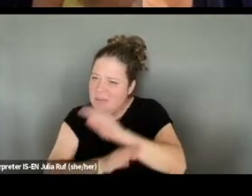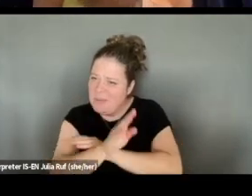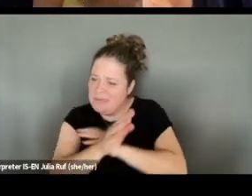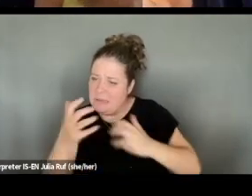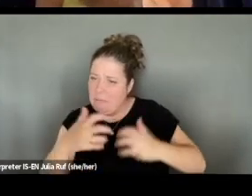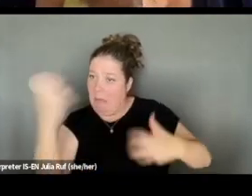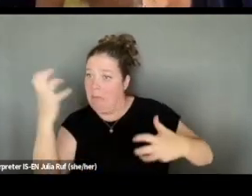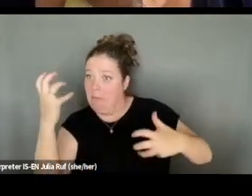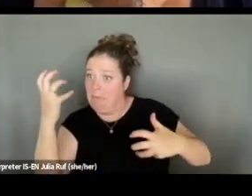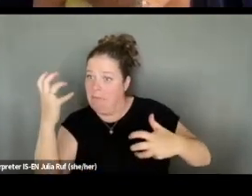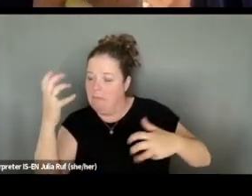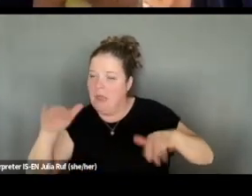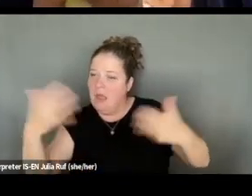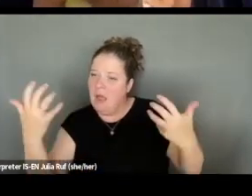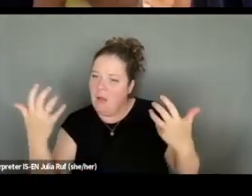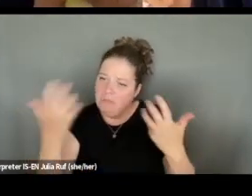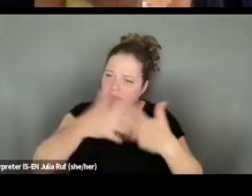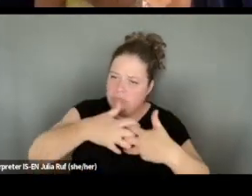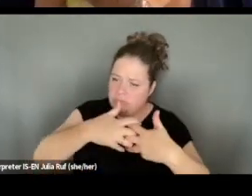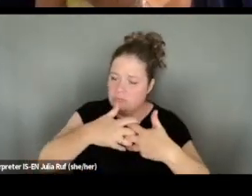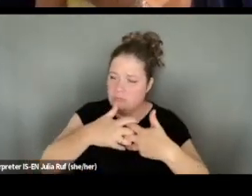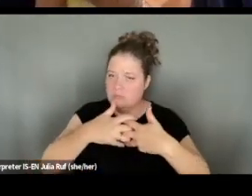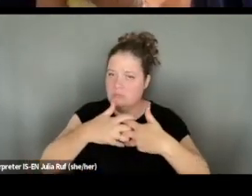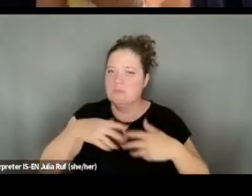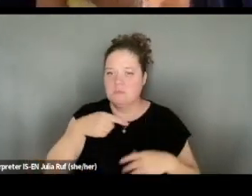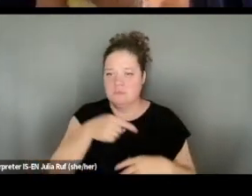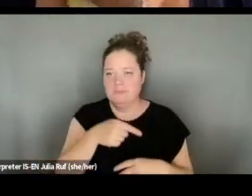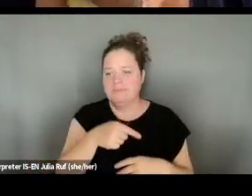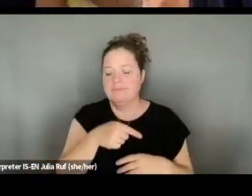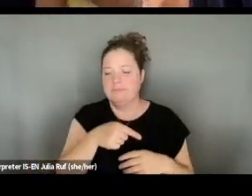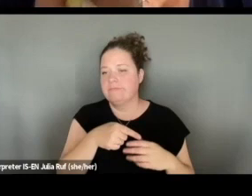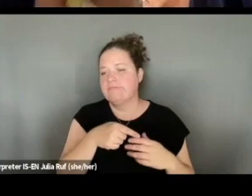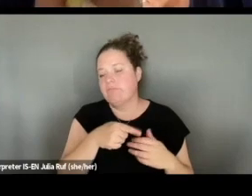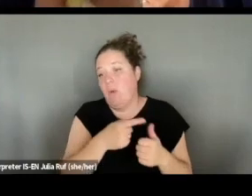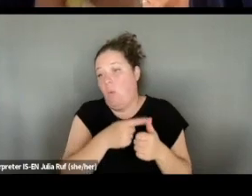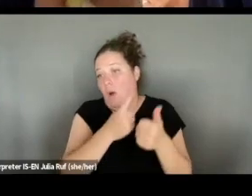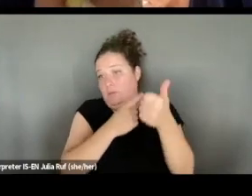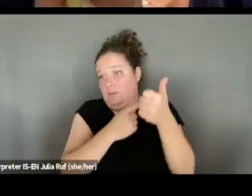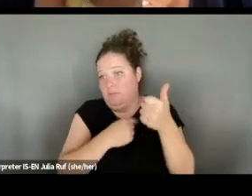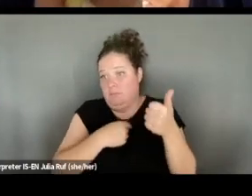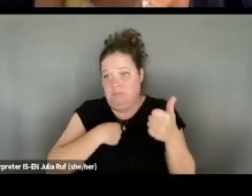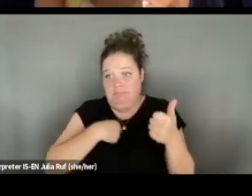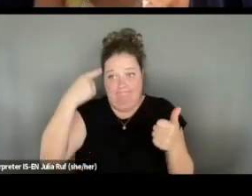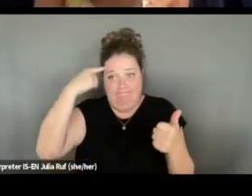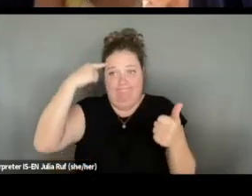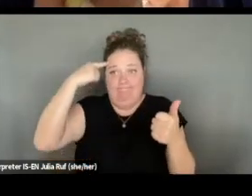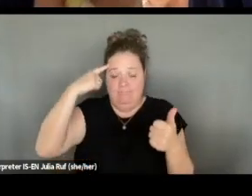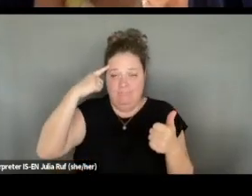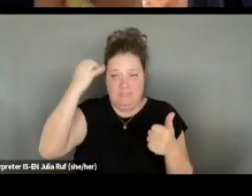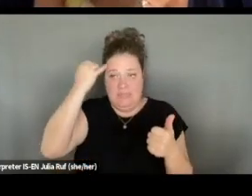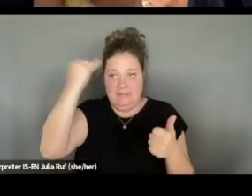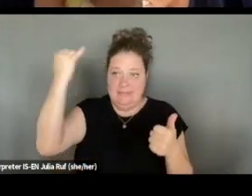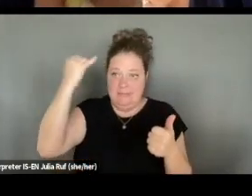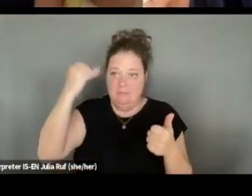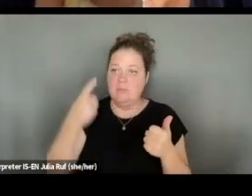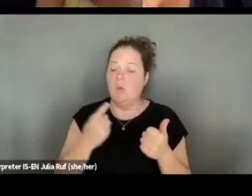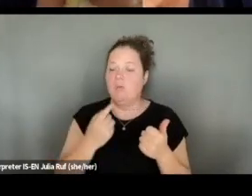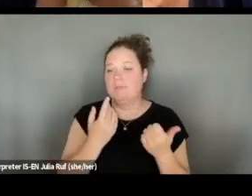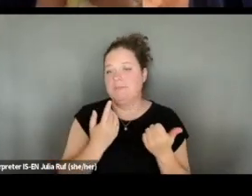specific technology or issue works for people with disabilities." And then we would like to create a research project around